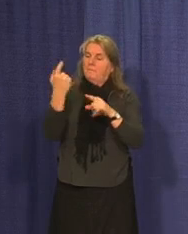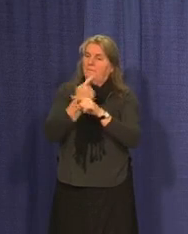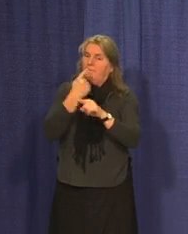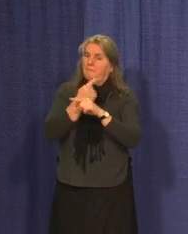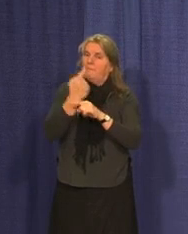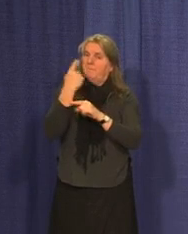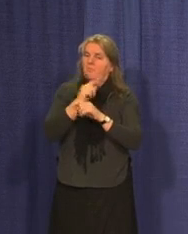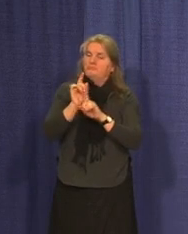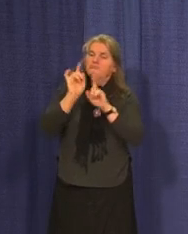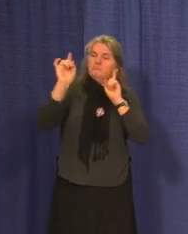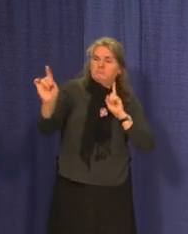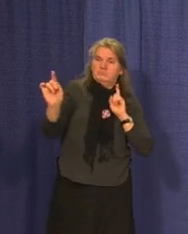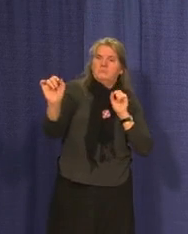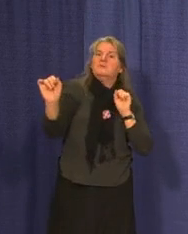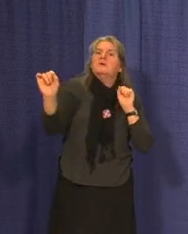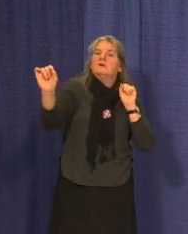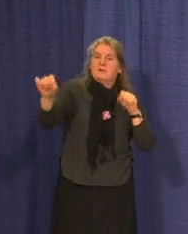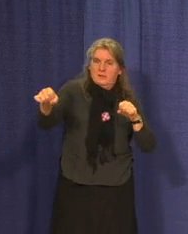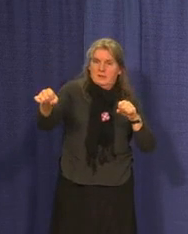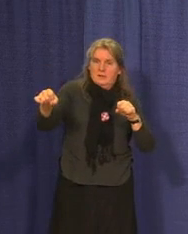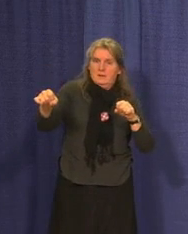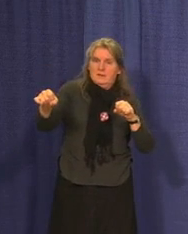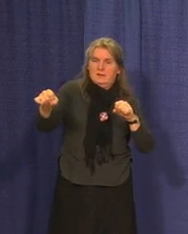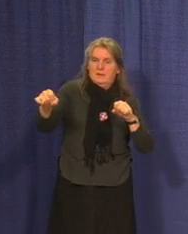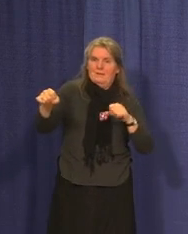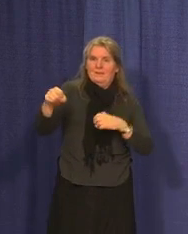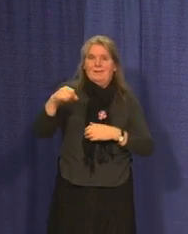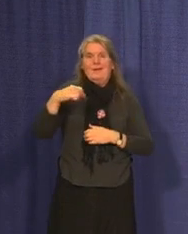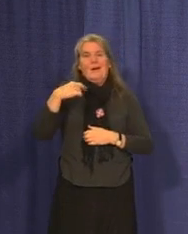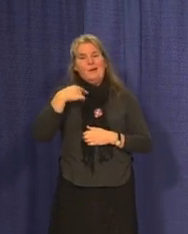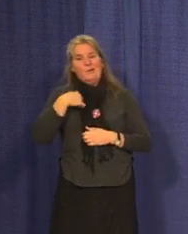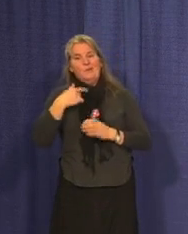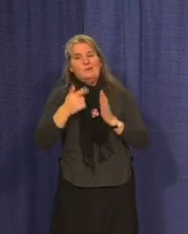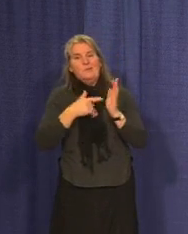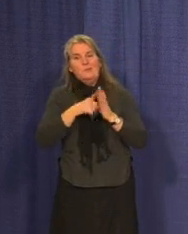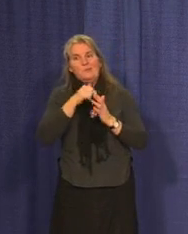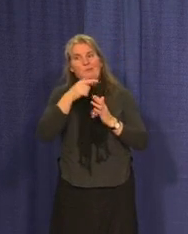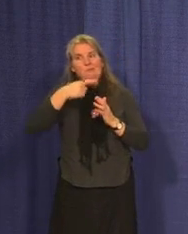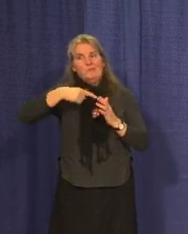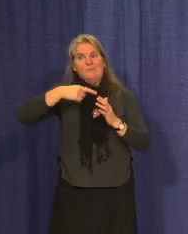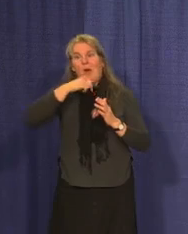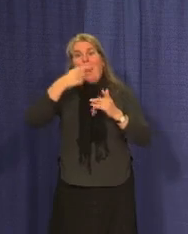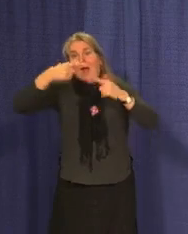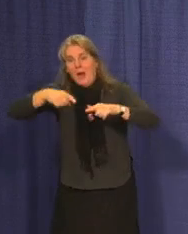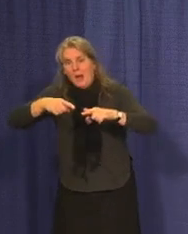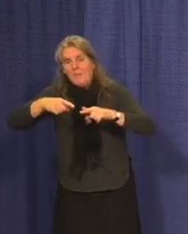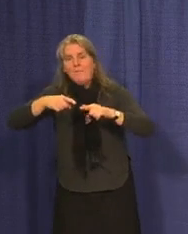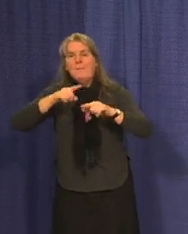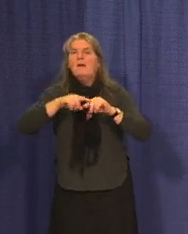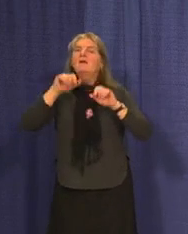physical distancing. I know that this doesn't always occur.